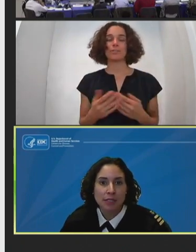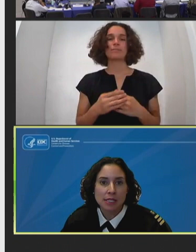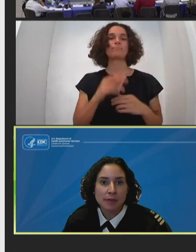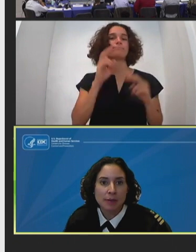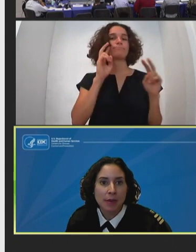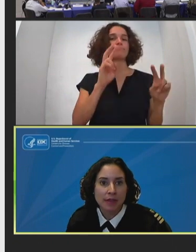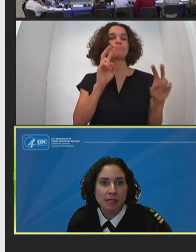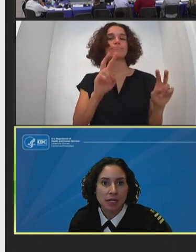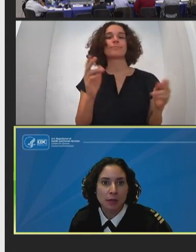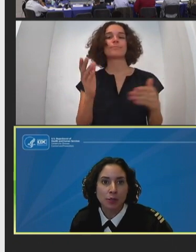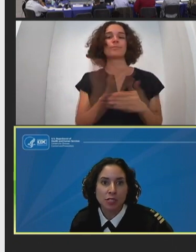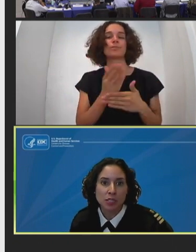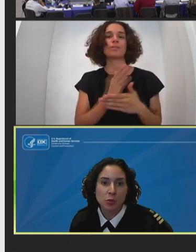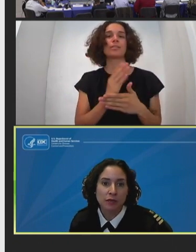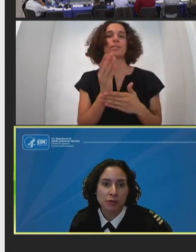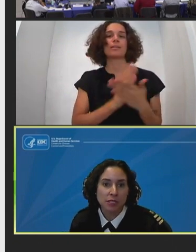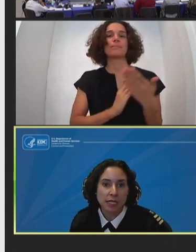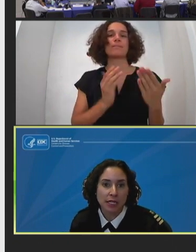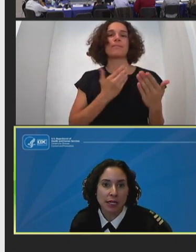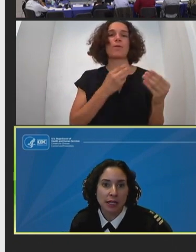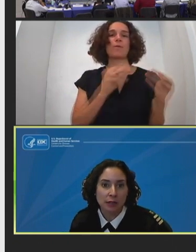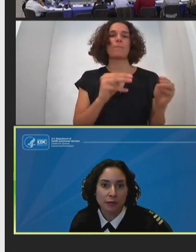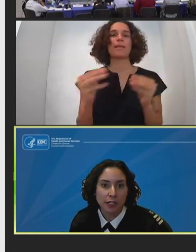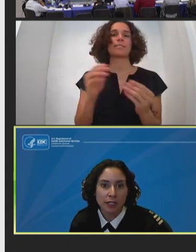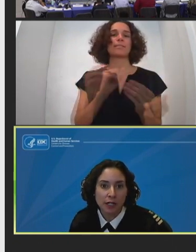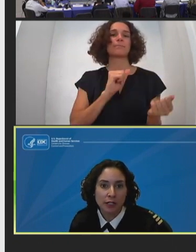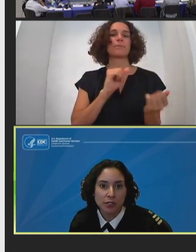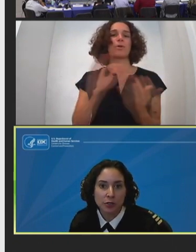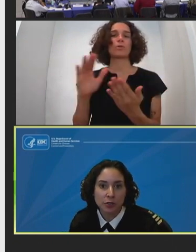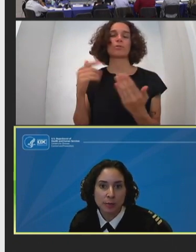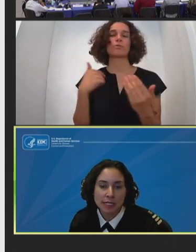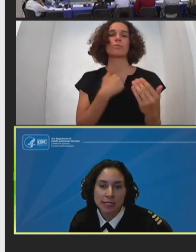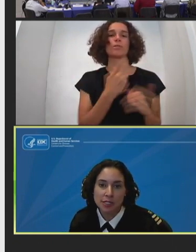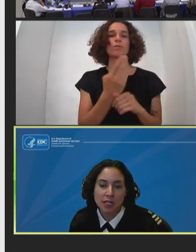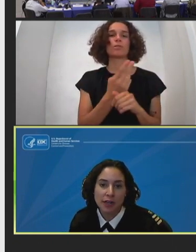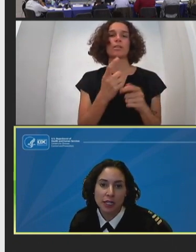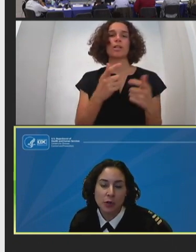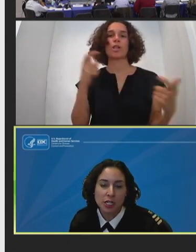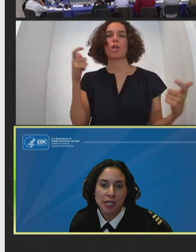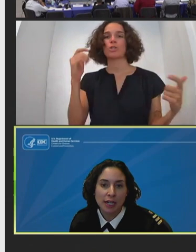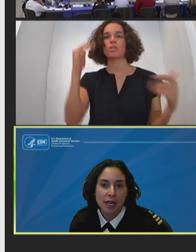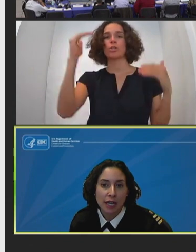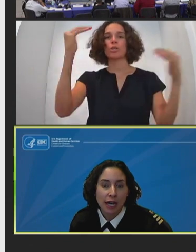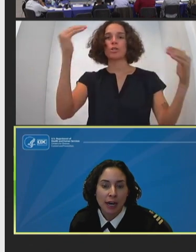some of the methods and approaches we've used in a very large adult immunization evaluation,